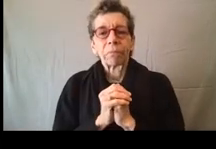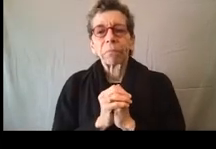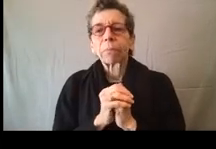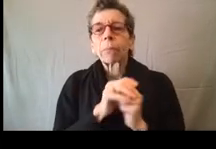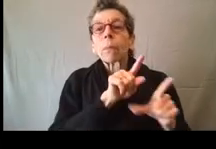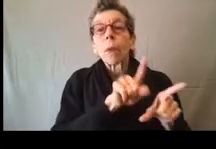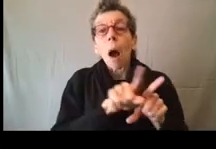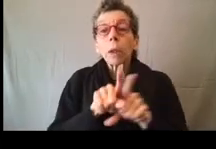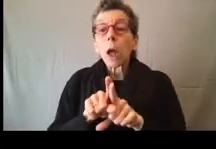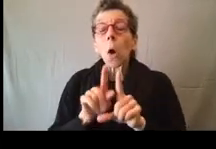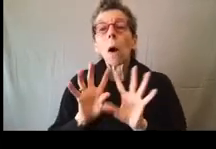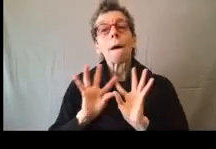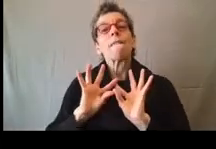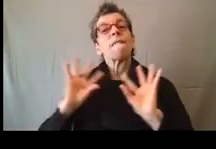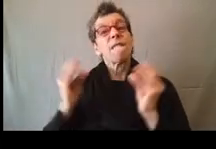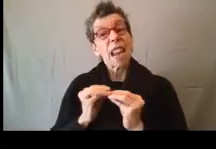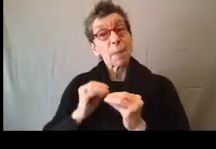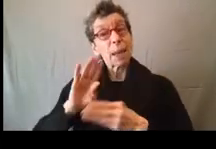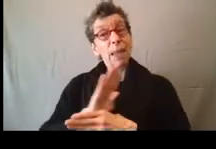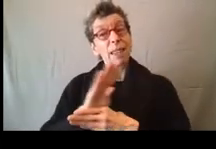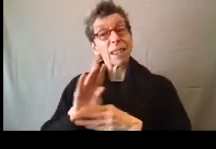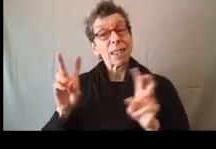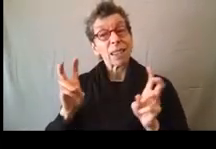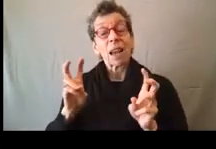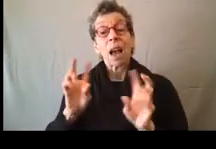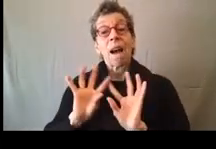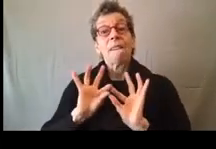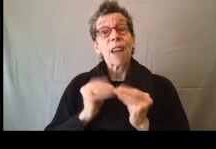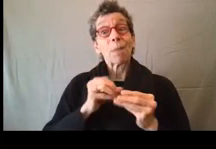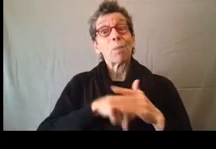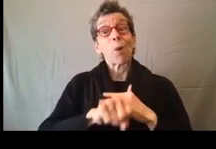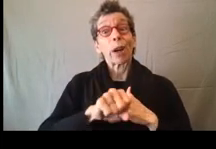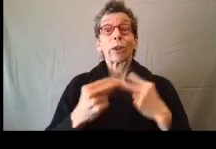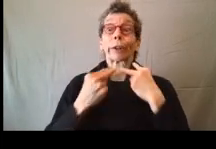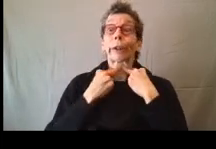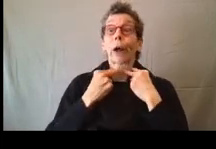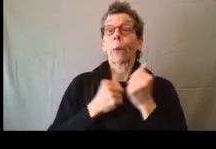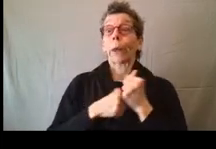family. Family is kind of stuck with each other. And this is simply not the case for